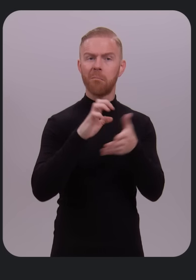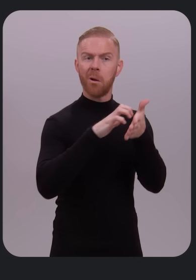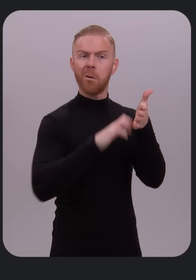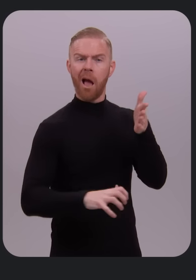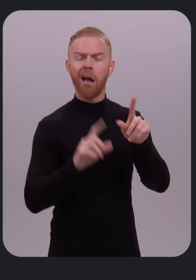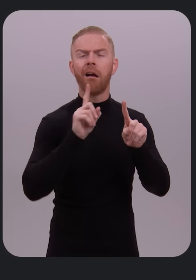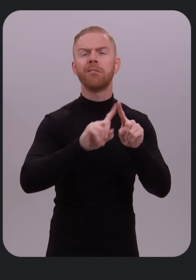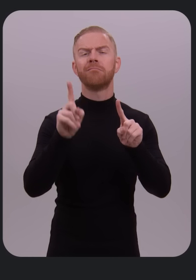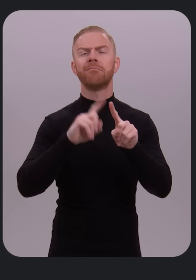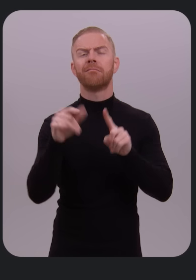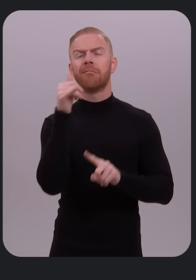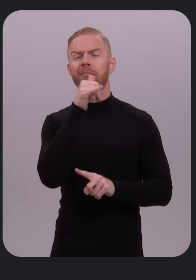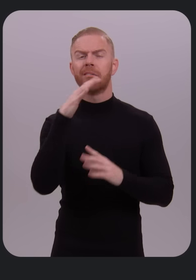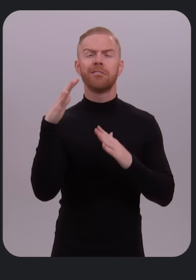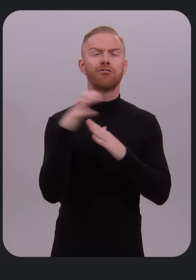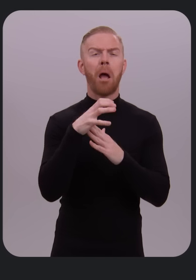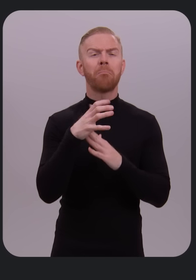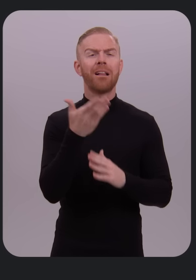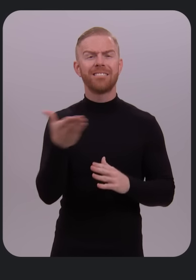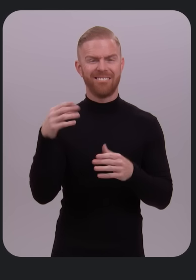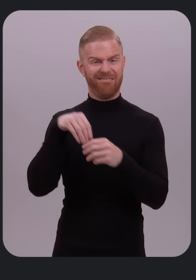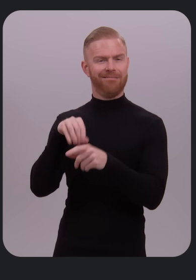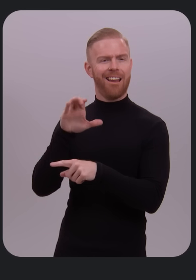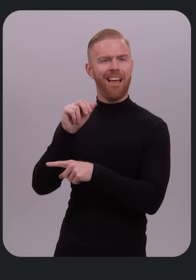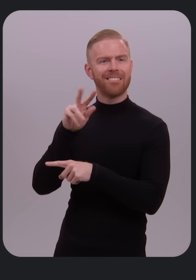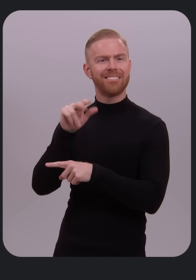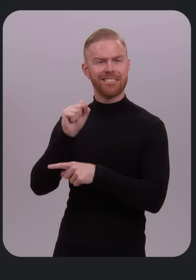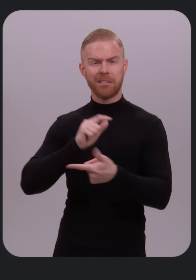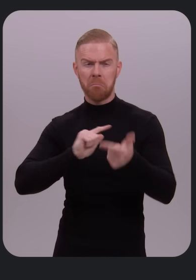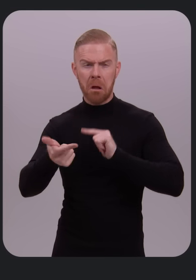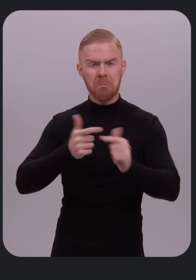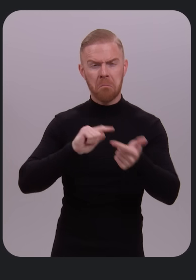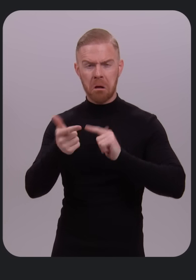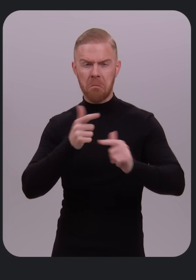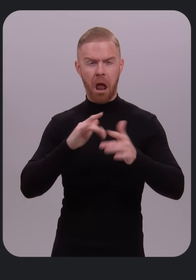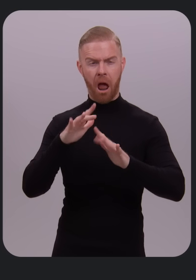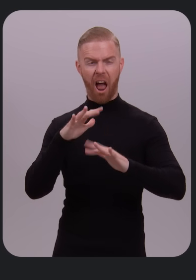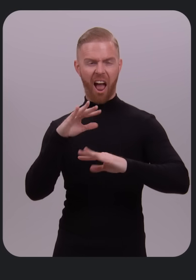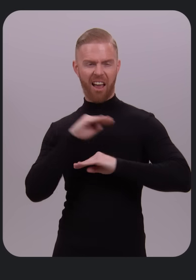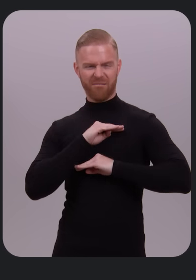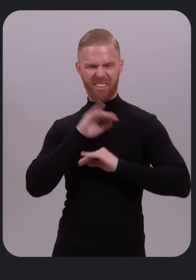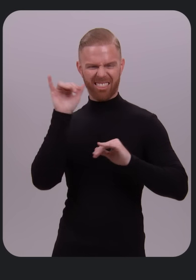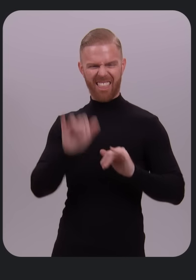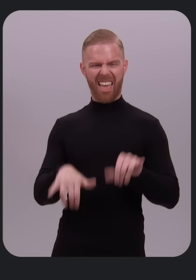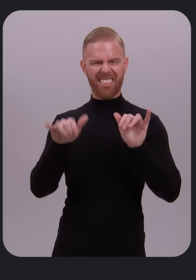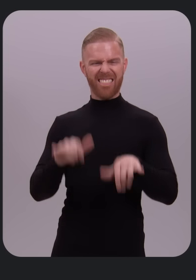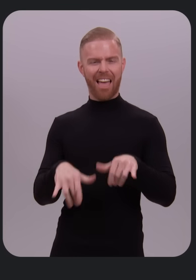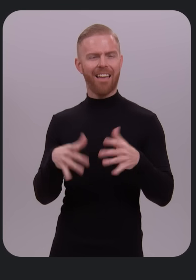in Canvas, with as much back and forth as you want. You can get exactly the experience you're looking for.